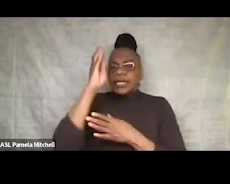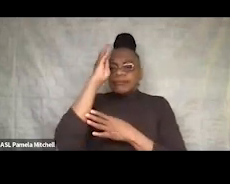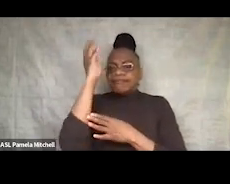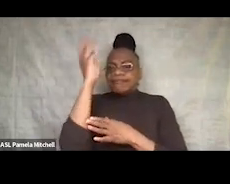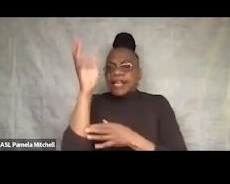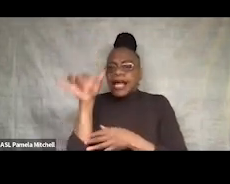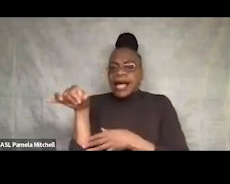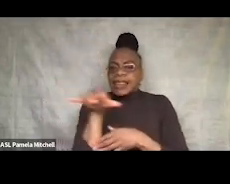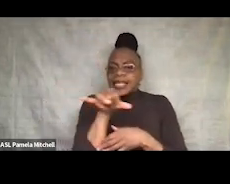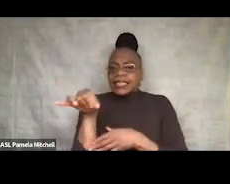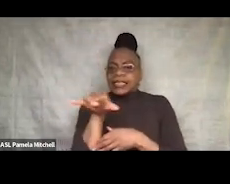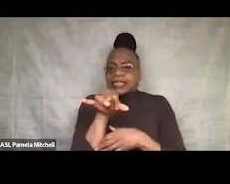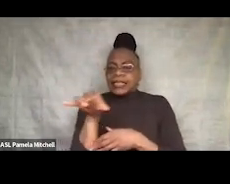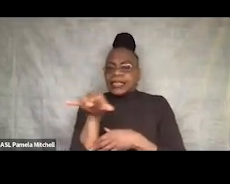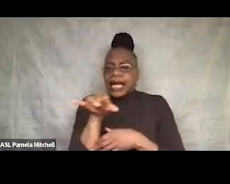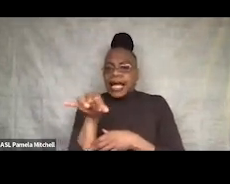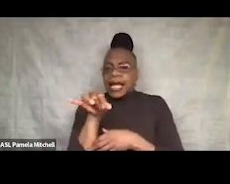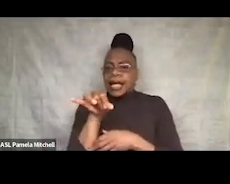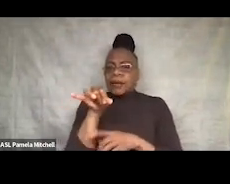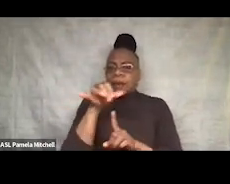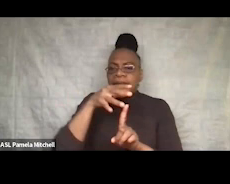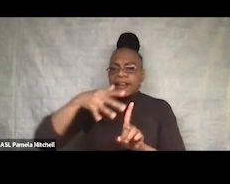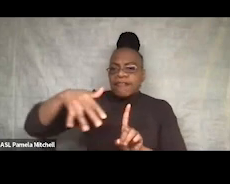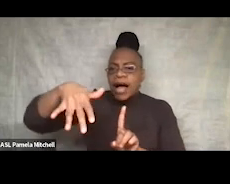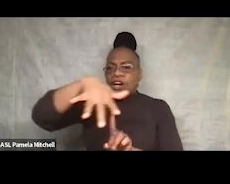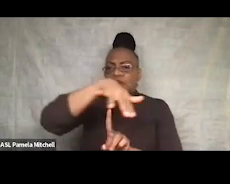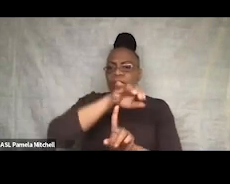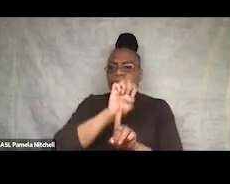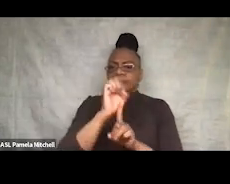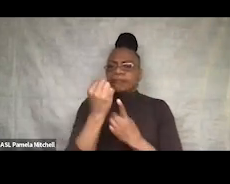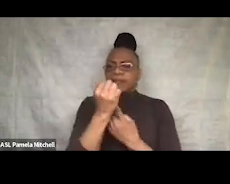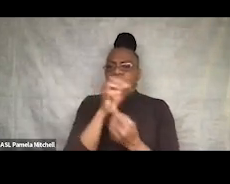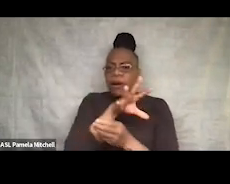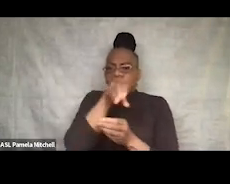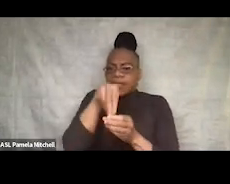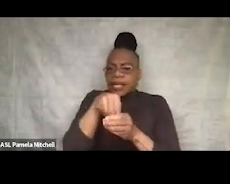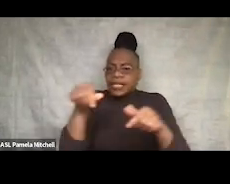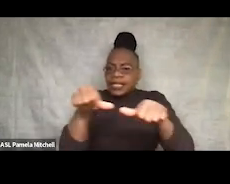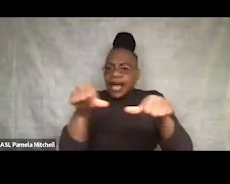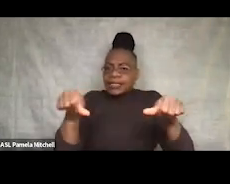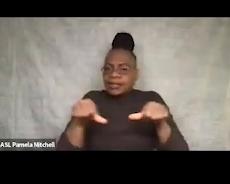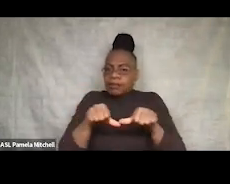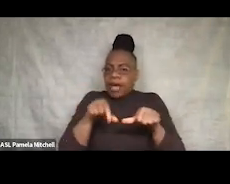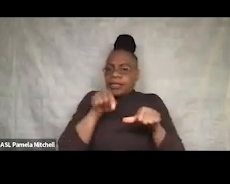and the same atmosphere within this space. And our challenge, and certainly,